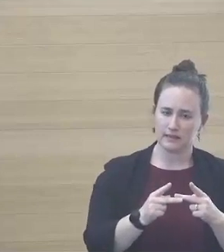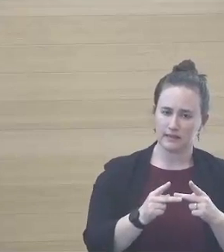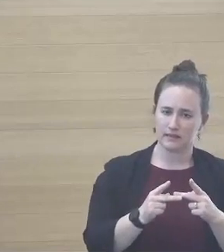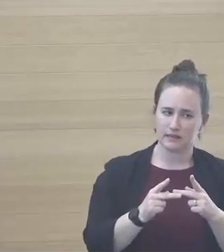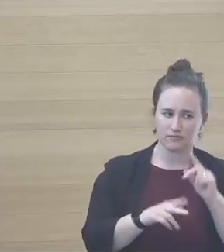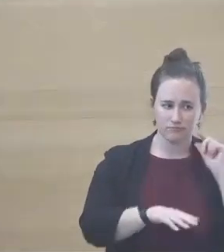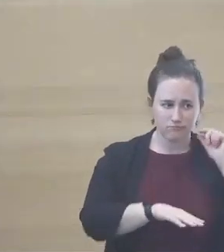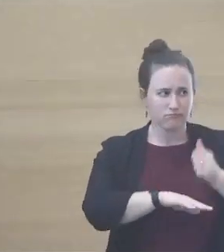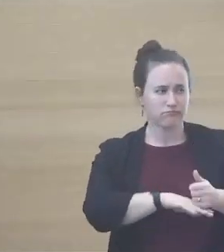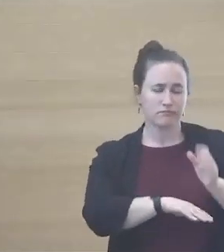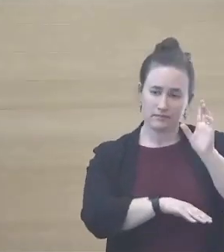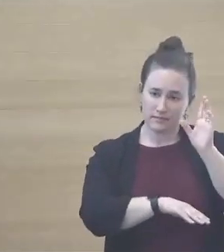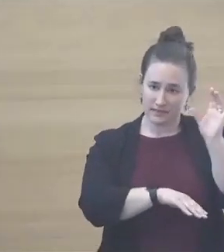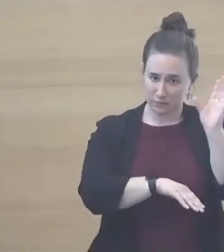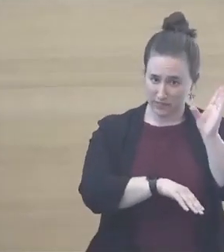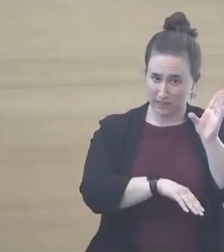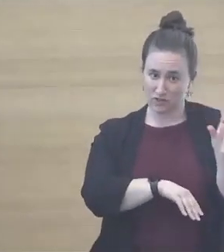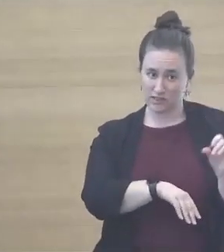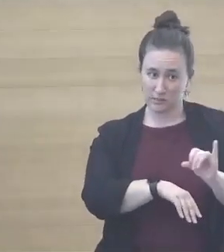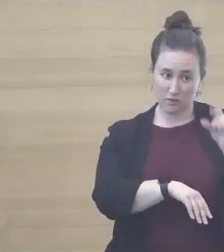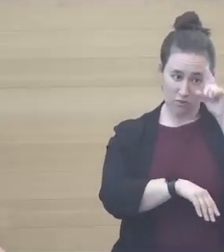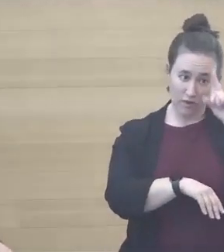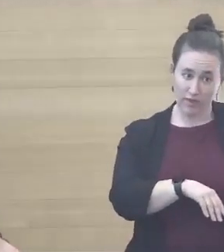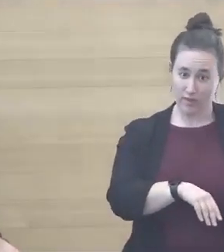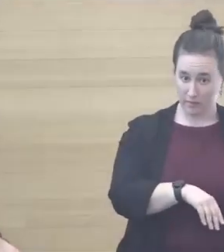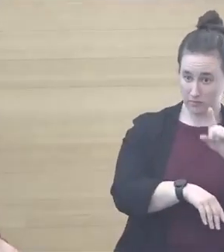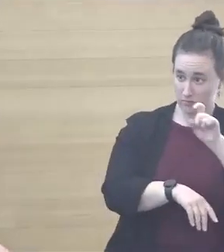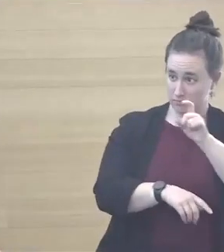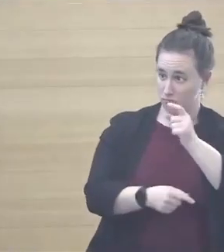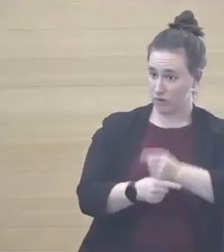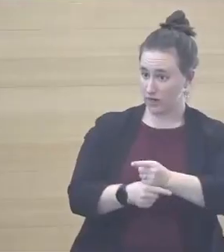on a similar presentation for them, is that correct?